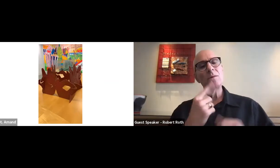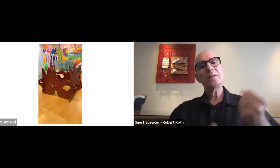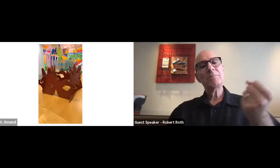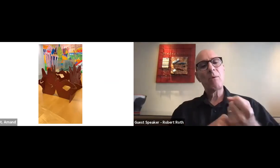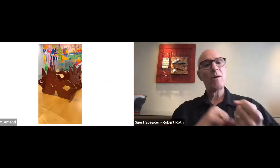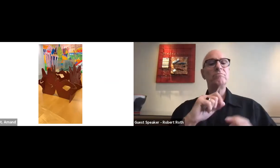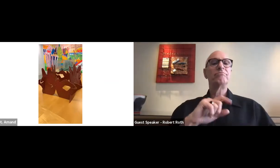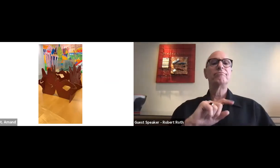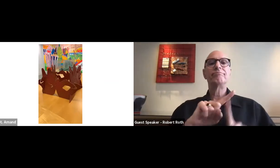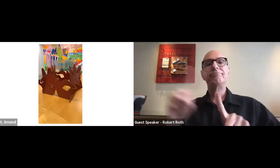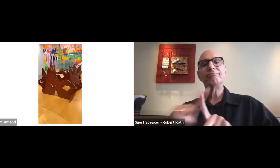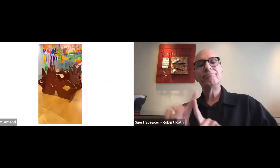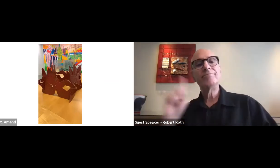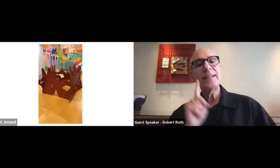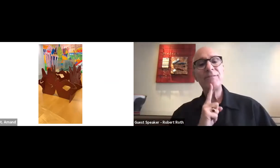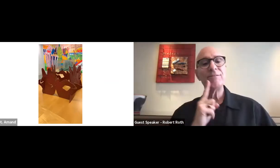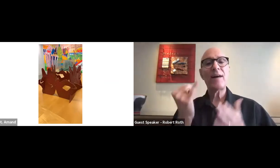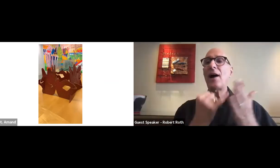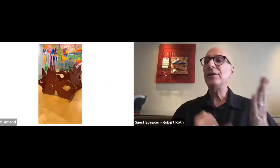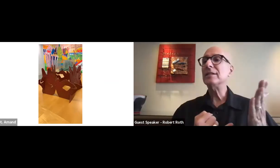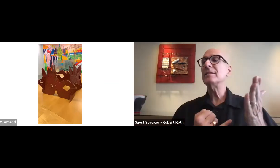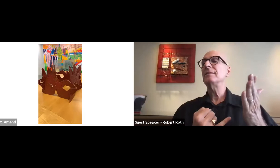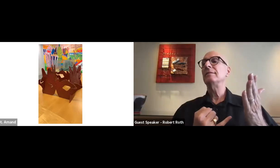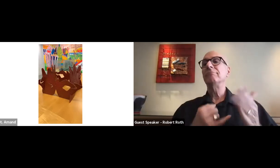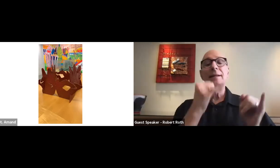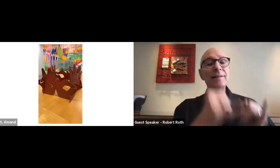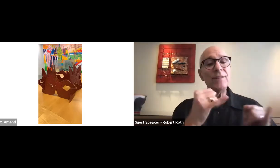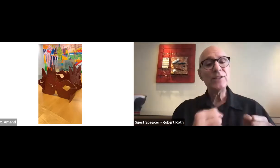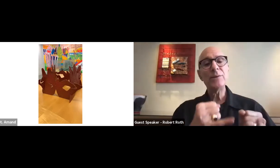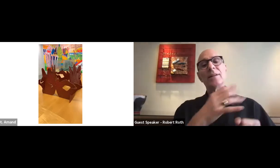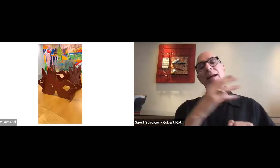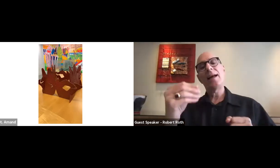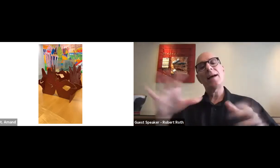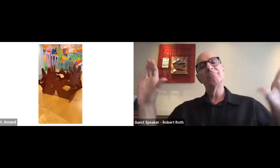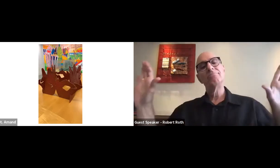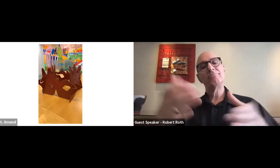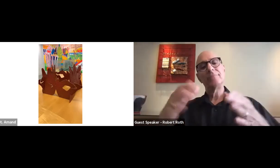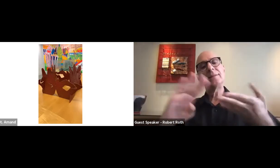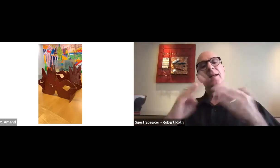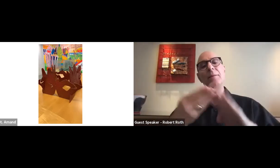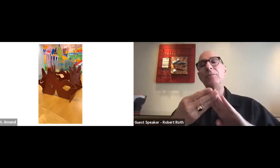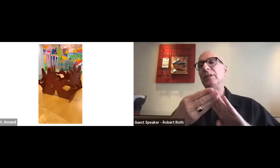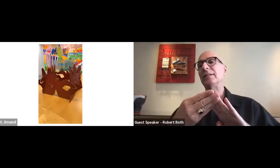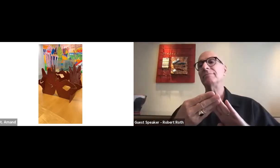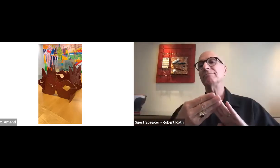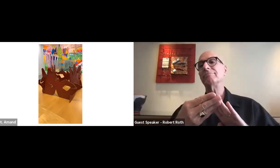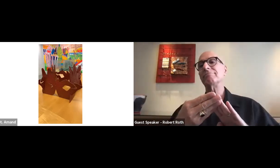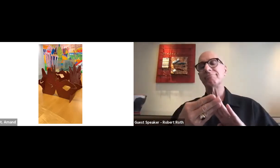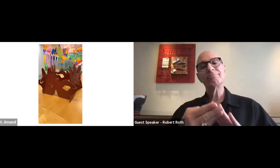And...he always supported different Deaf artists and individuals